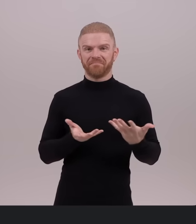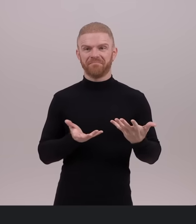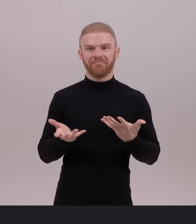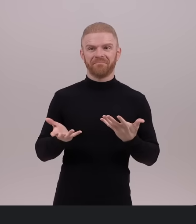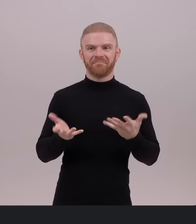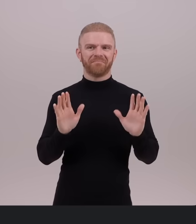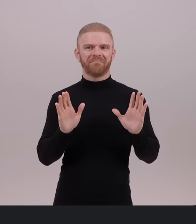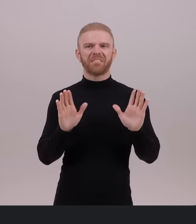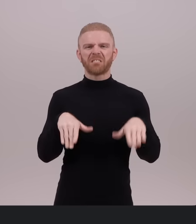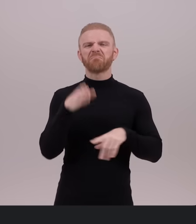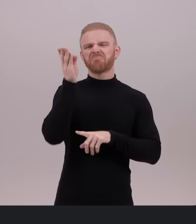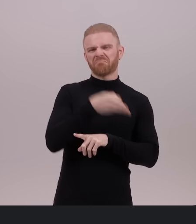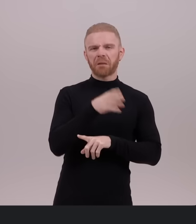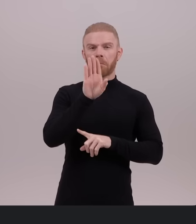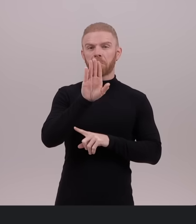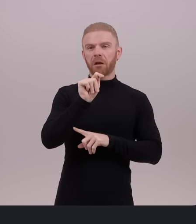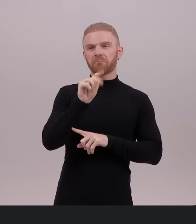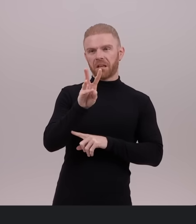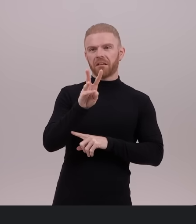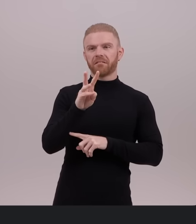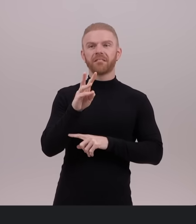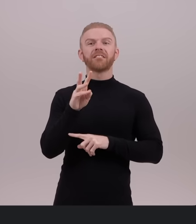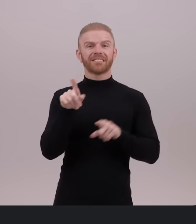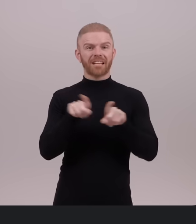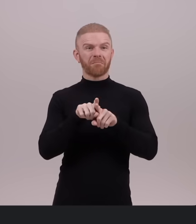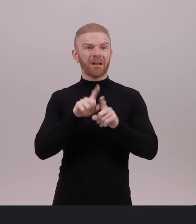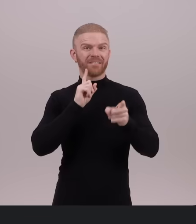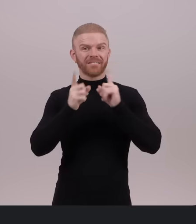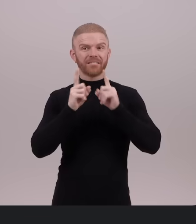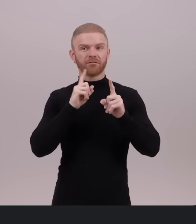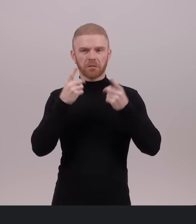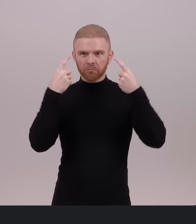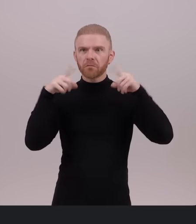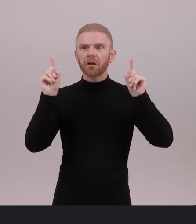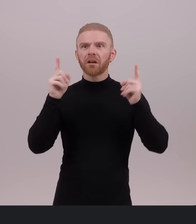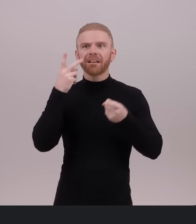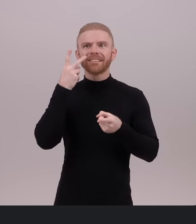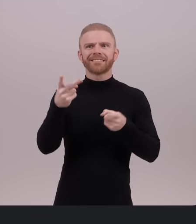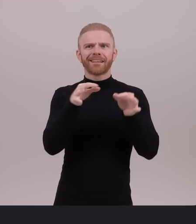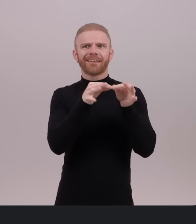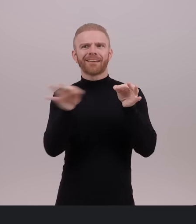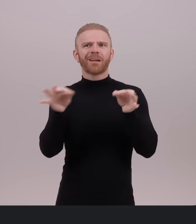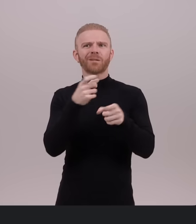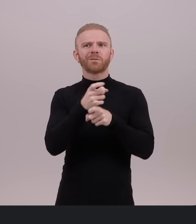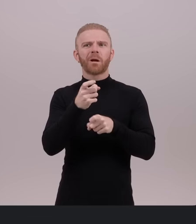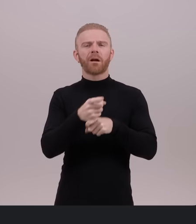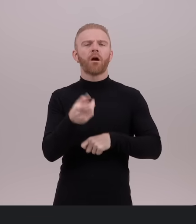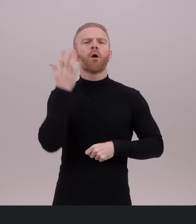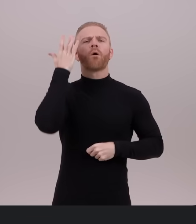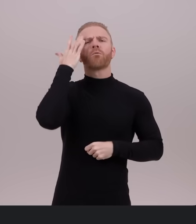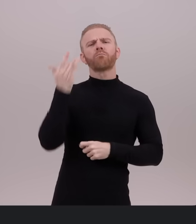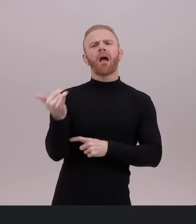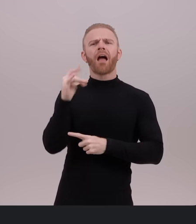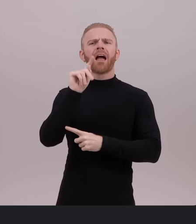will effectively fork and you can see this amazing joke. Why did the neural network refuse to run on the TPU?